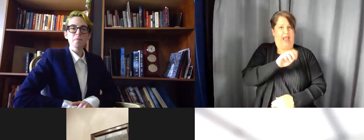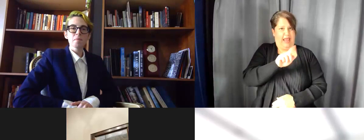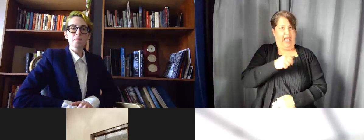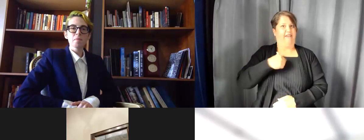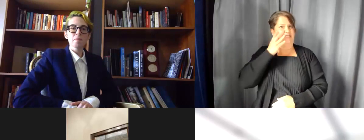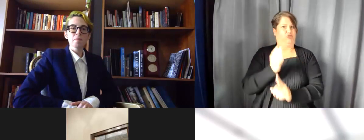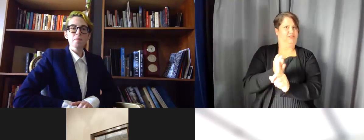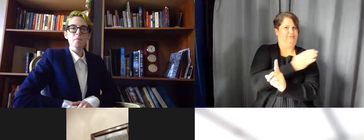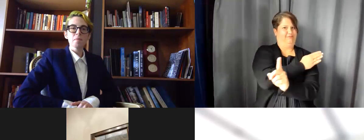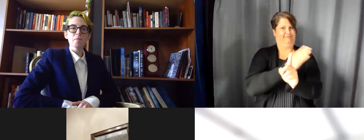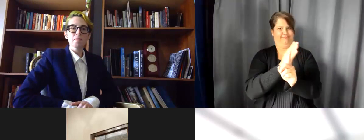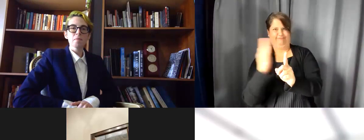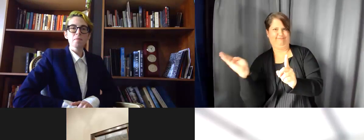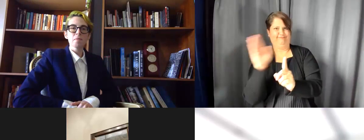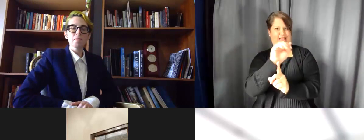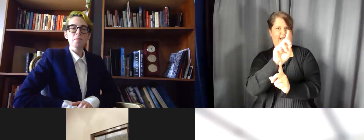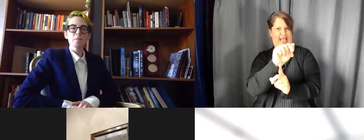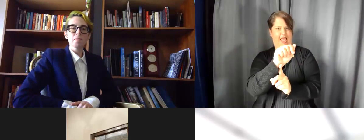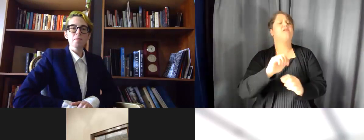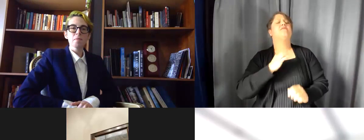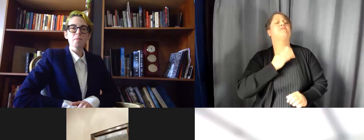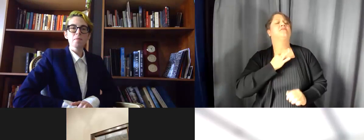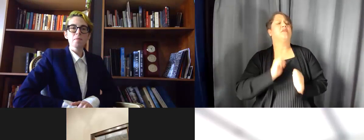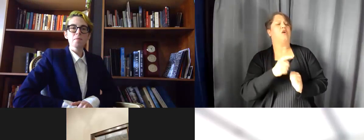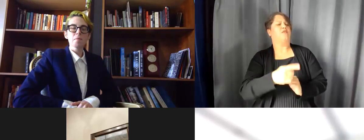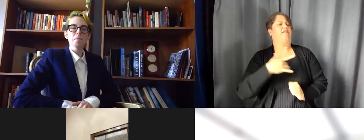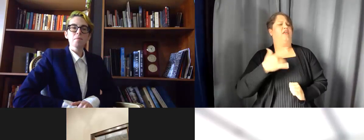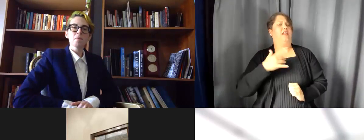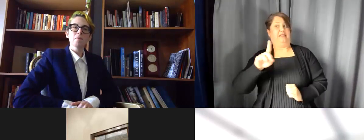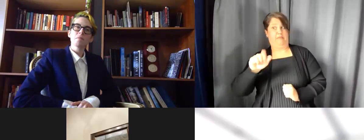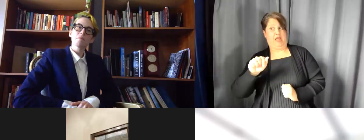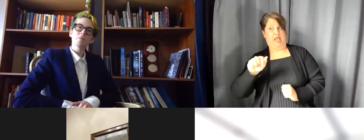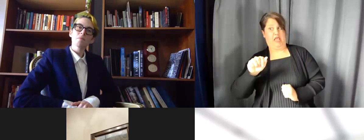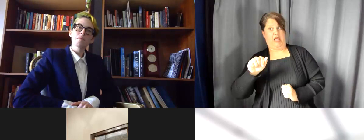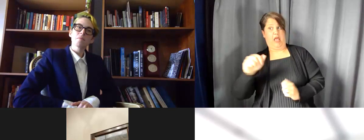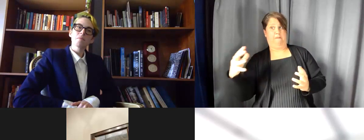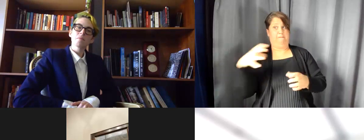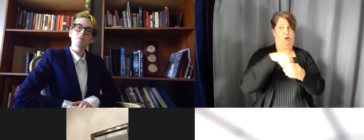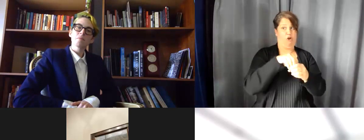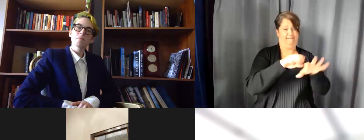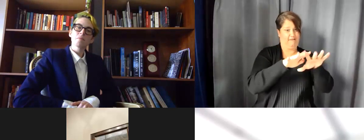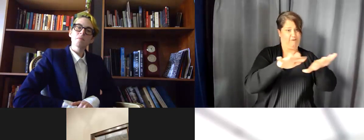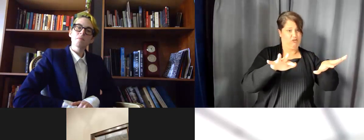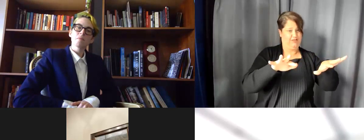Michael Libby: diversity? I feel most of society's views Michael Libby: disability as a step, child of diversity.